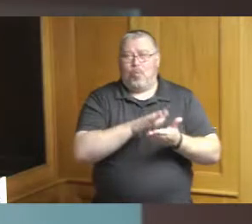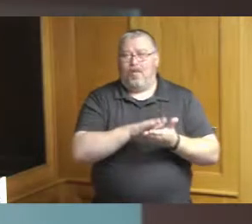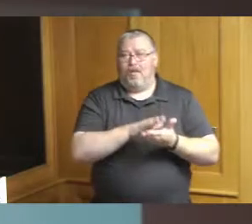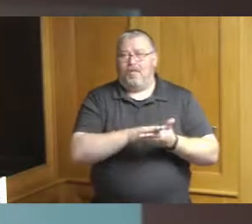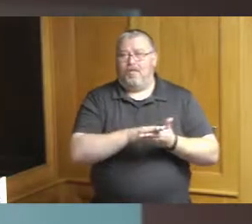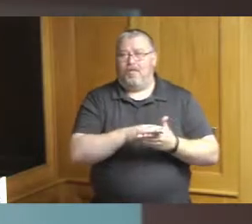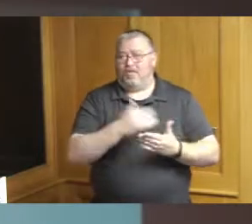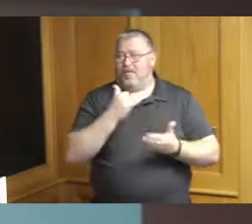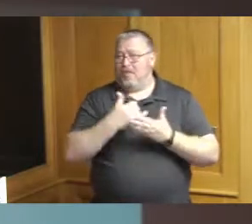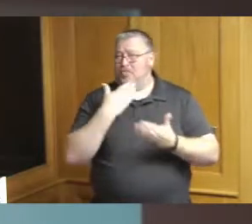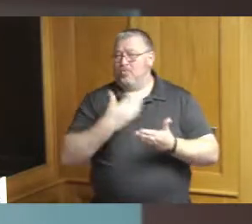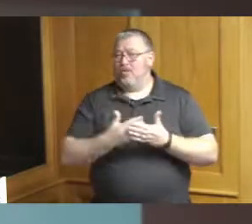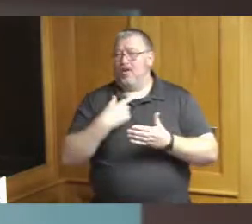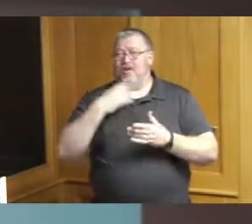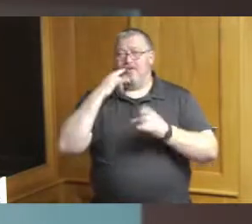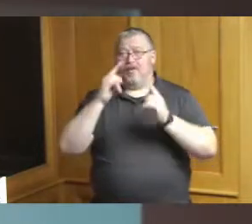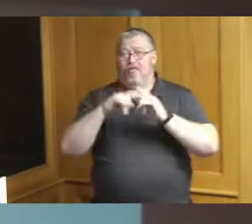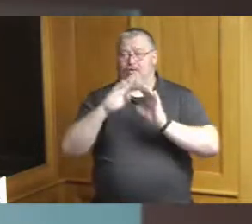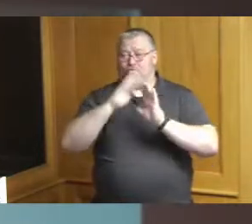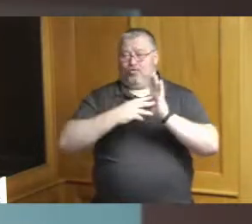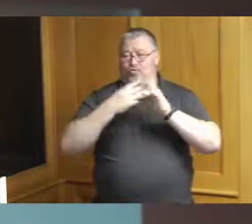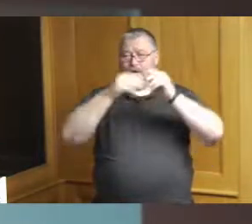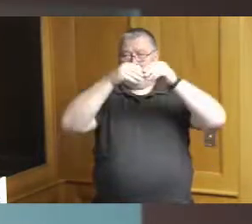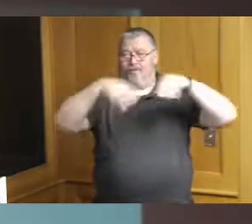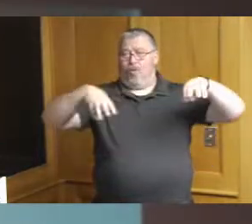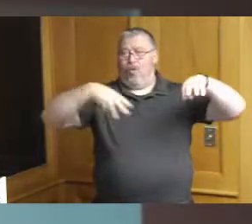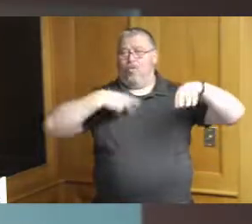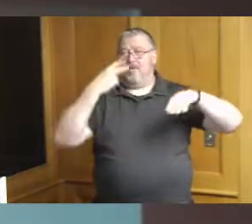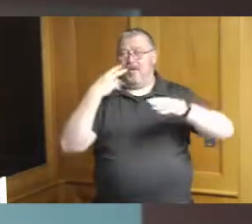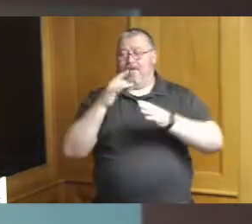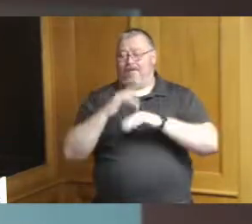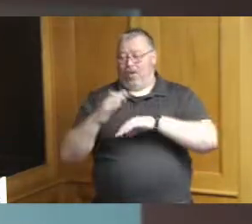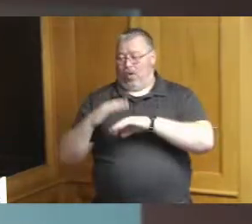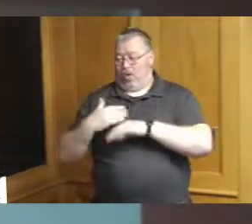so this flowchart is available on our website as well as the state Department of Health's website